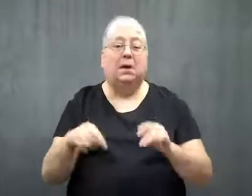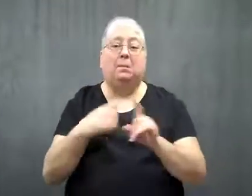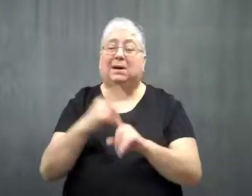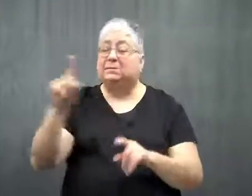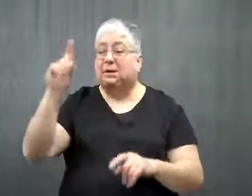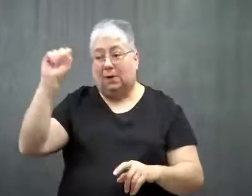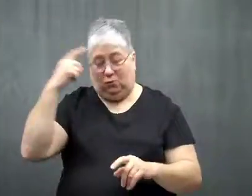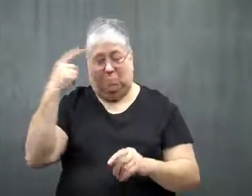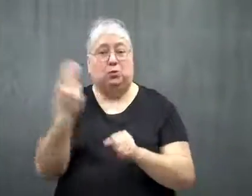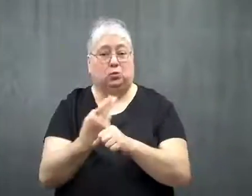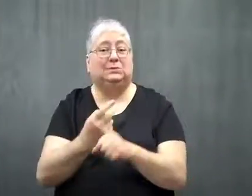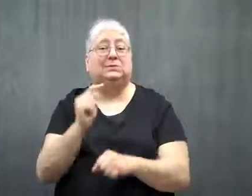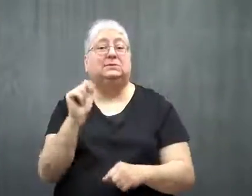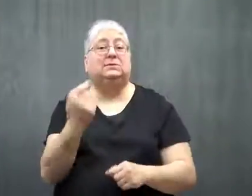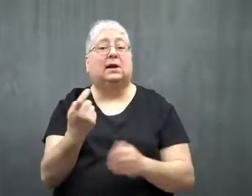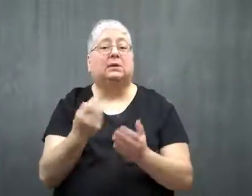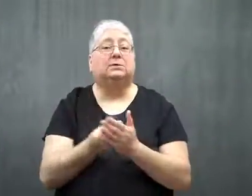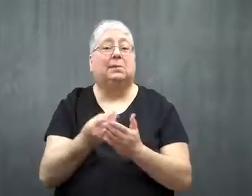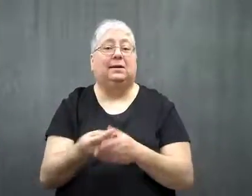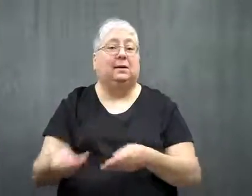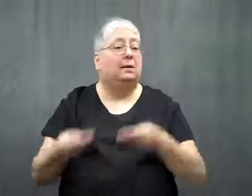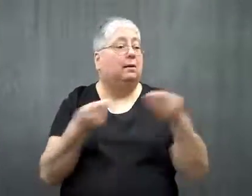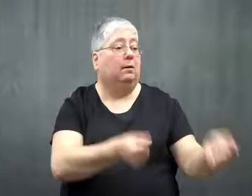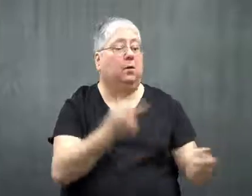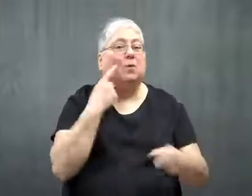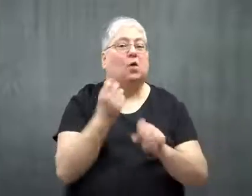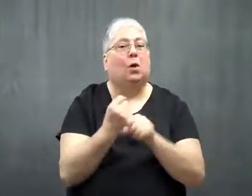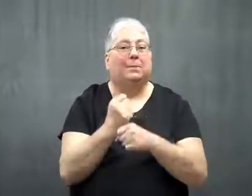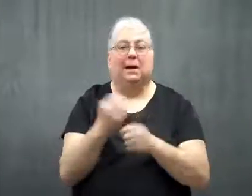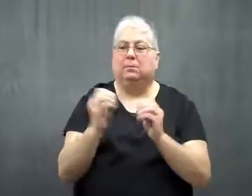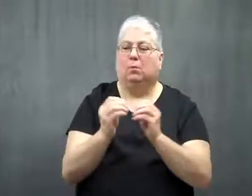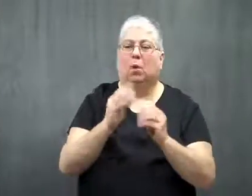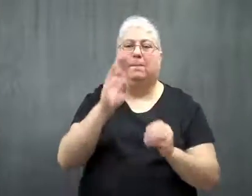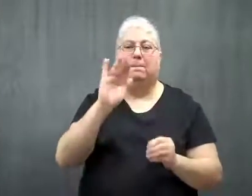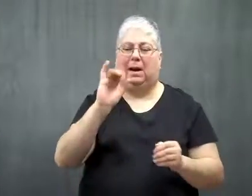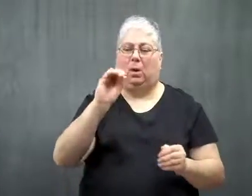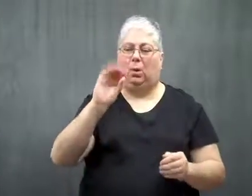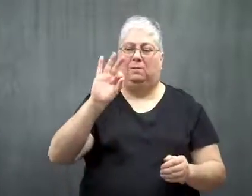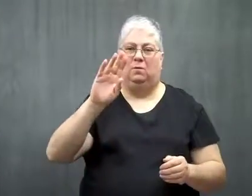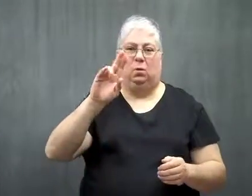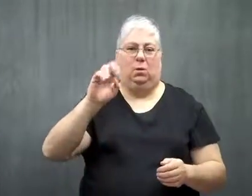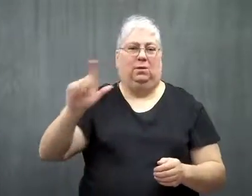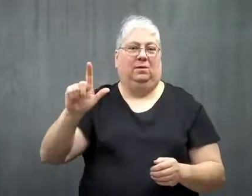Tax revenues will be used to produce more biofuels.